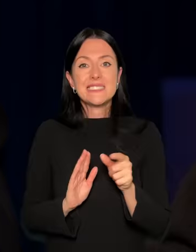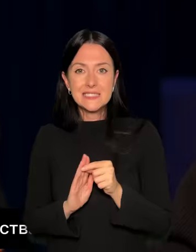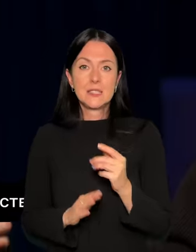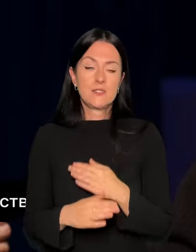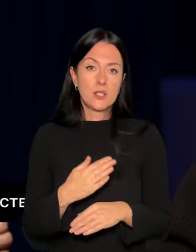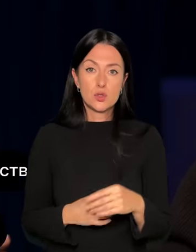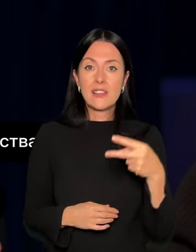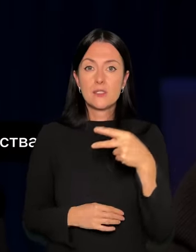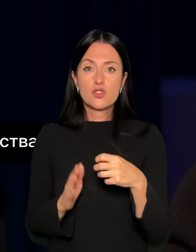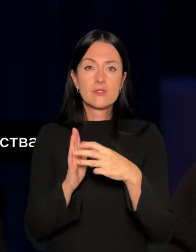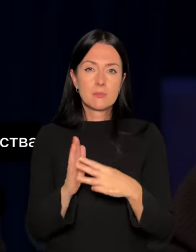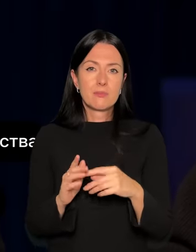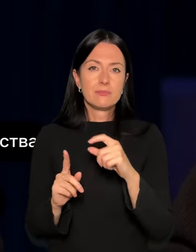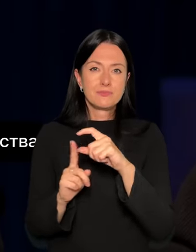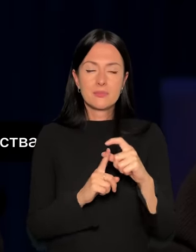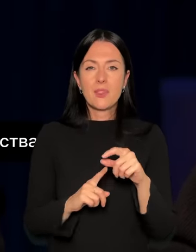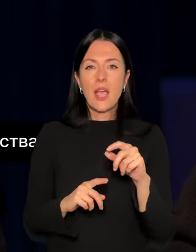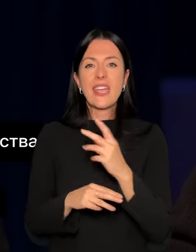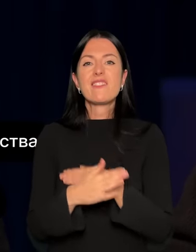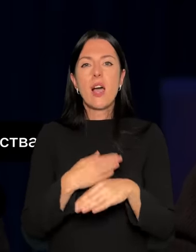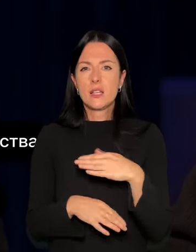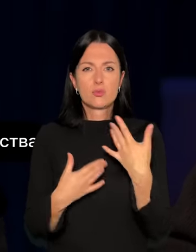In 2018, the term "invalid" was removed from legislation.